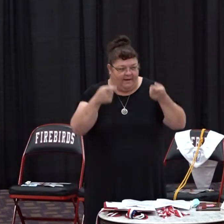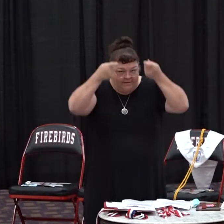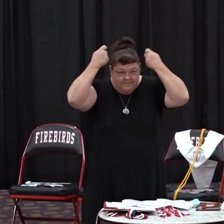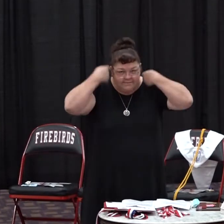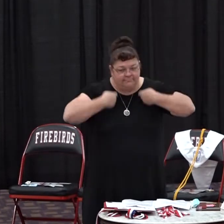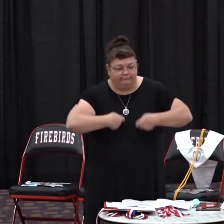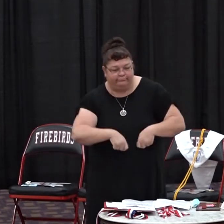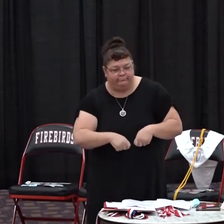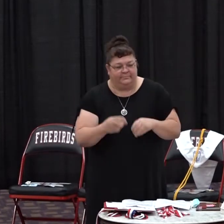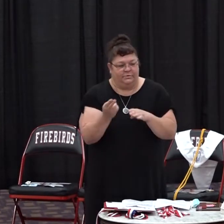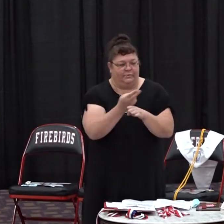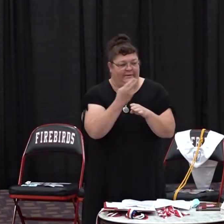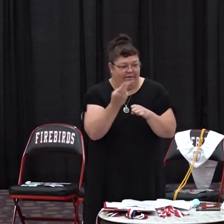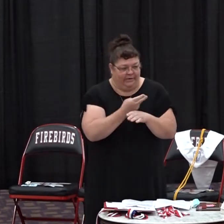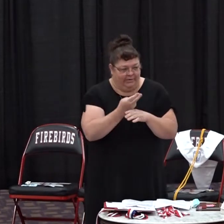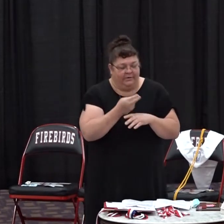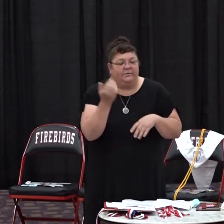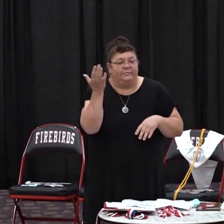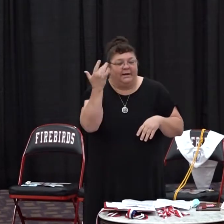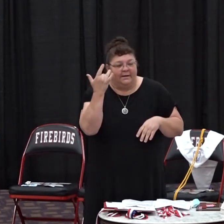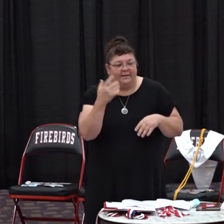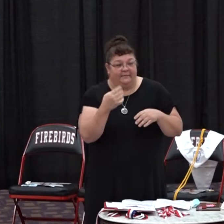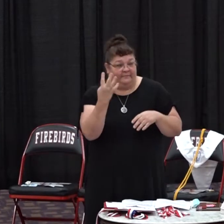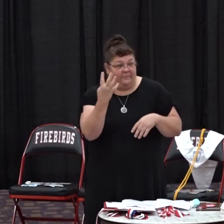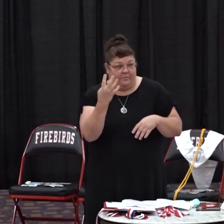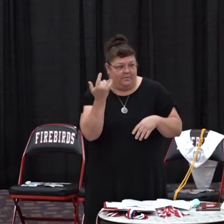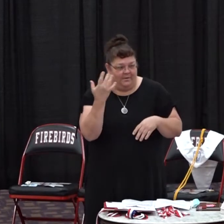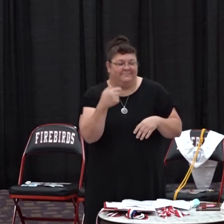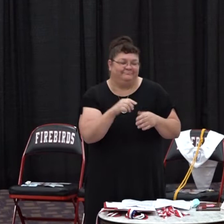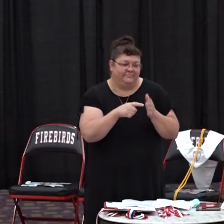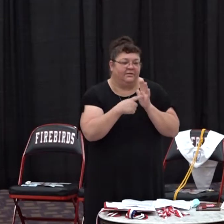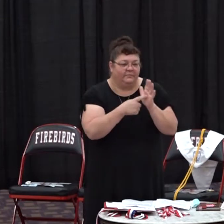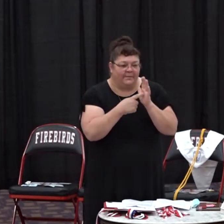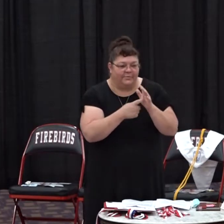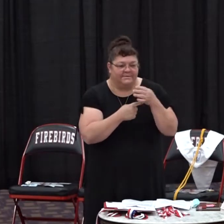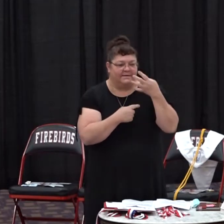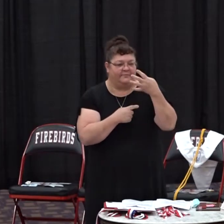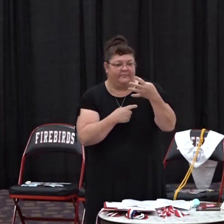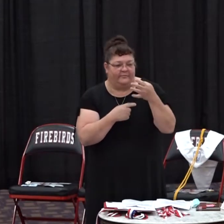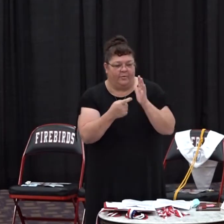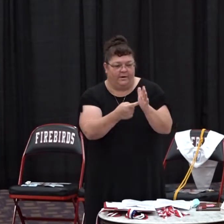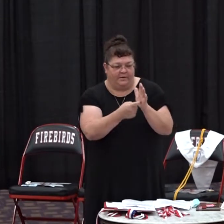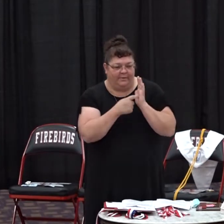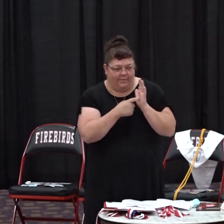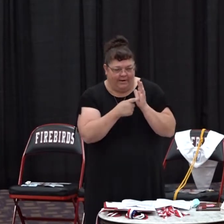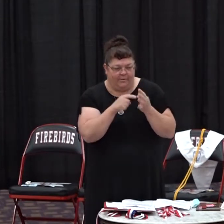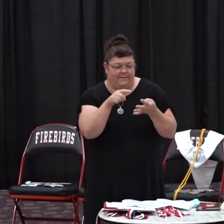There will be four things they'll have: the cord - why there are four things is it represents